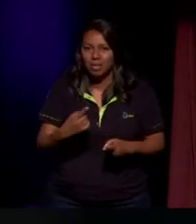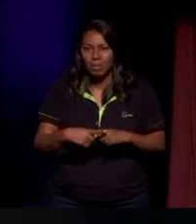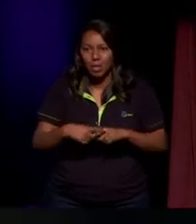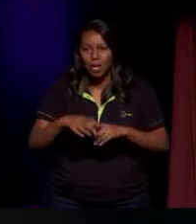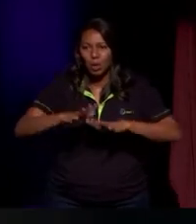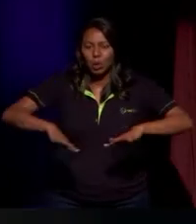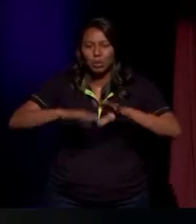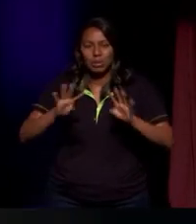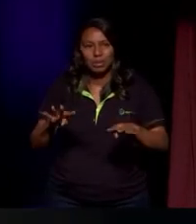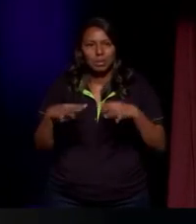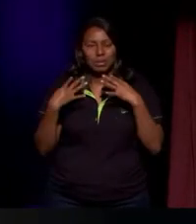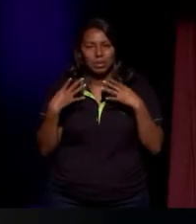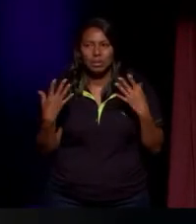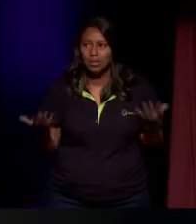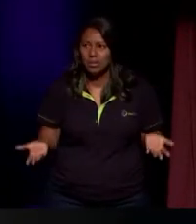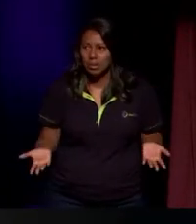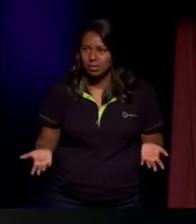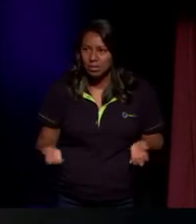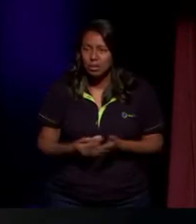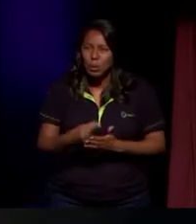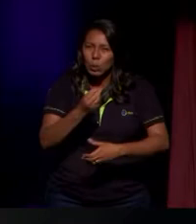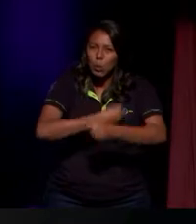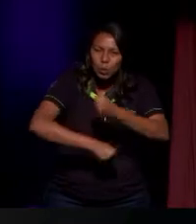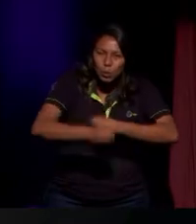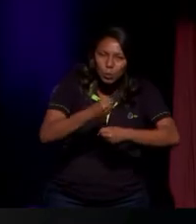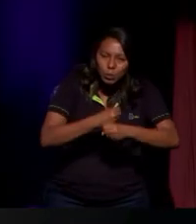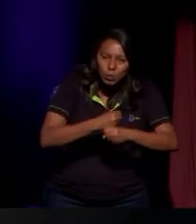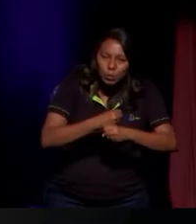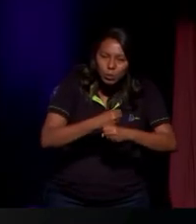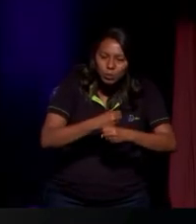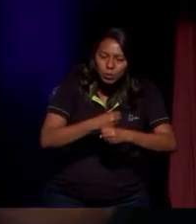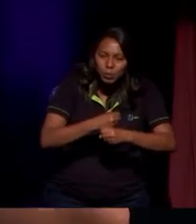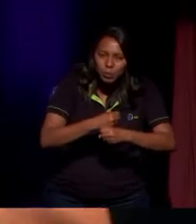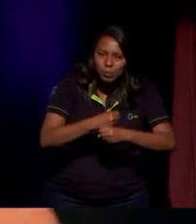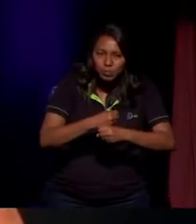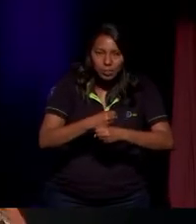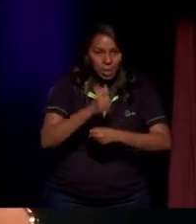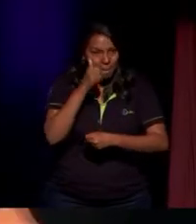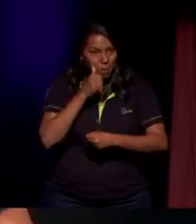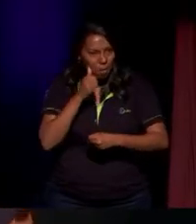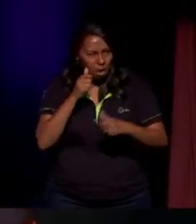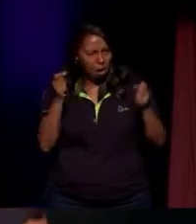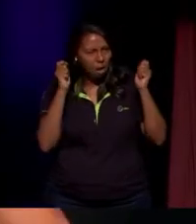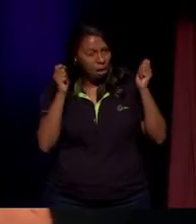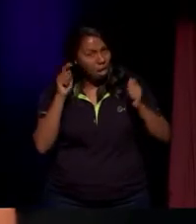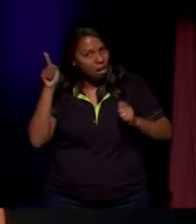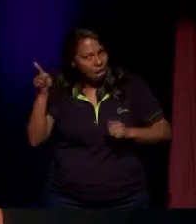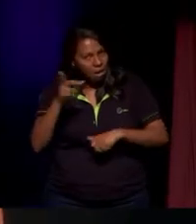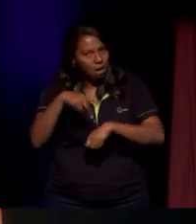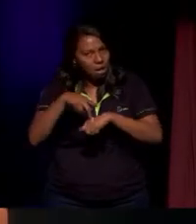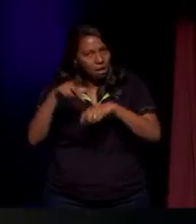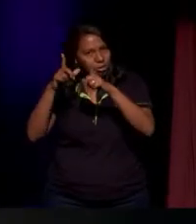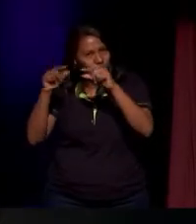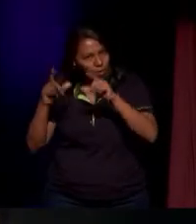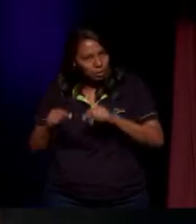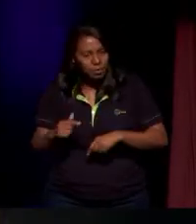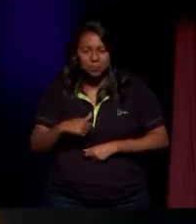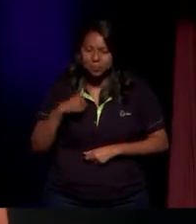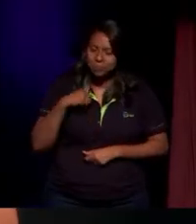Last year, I received a Lebanese activist and we went to Lapa, you did not…